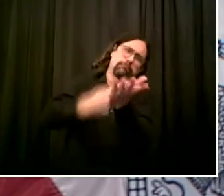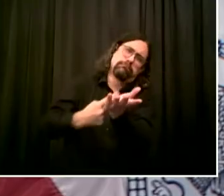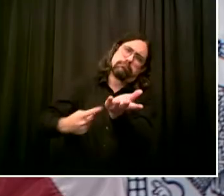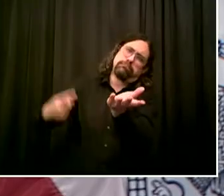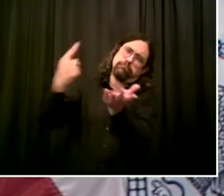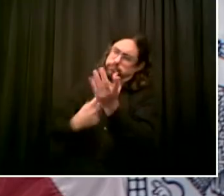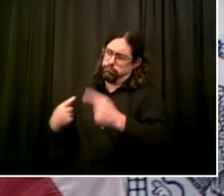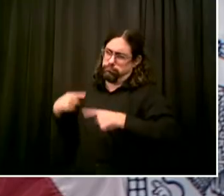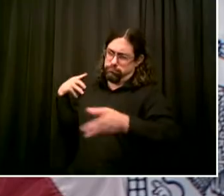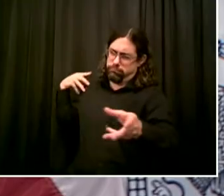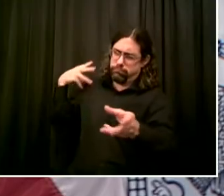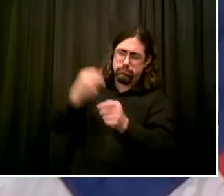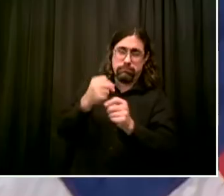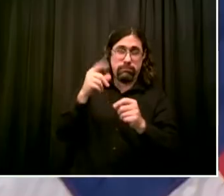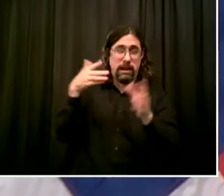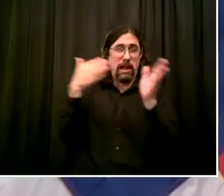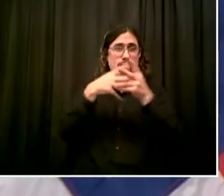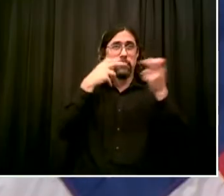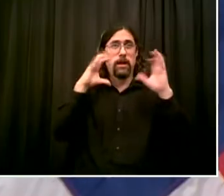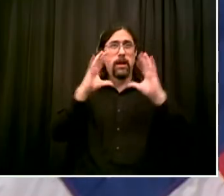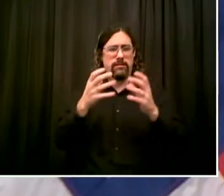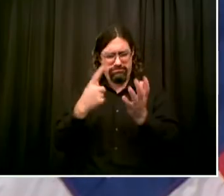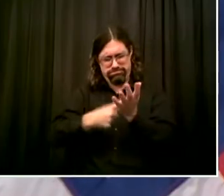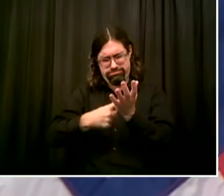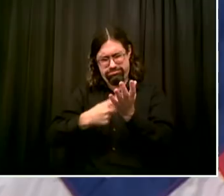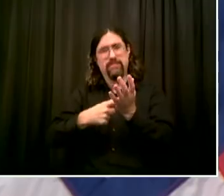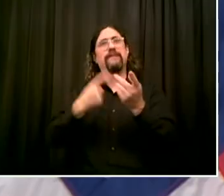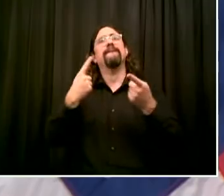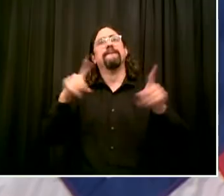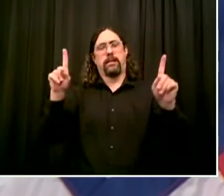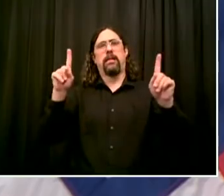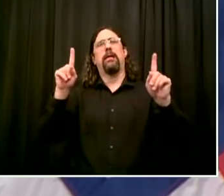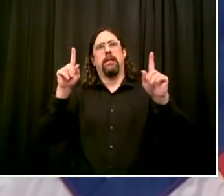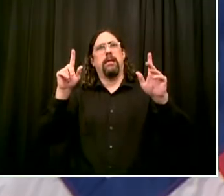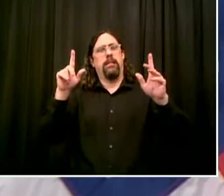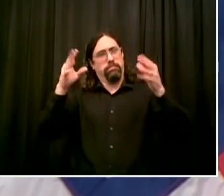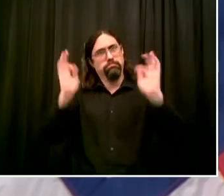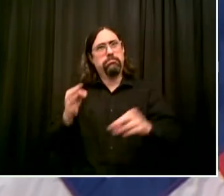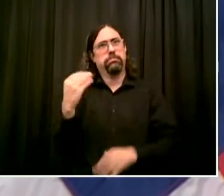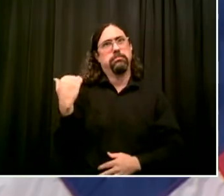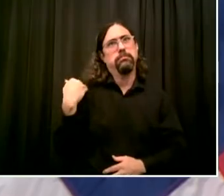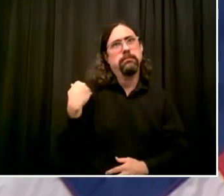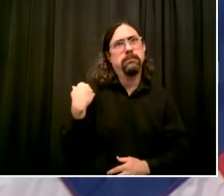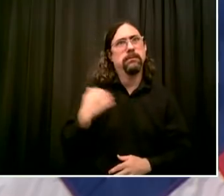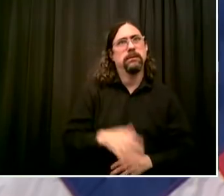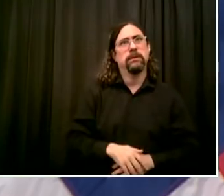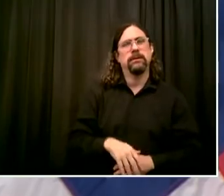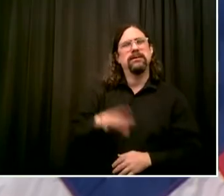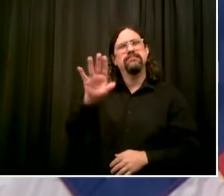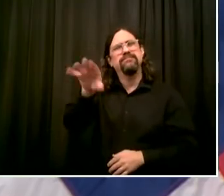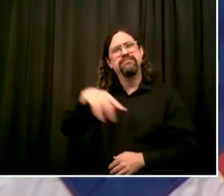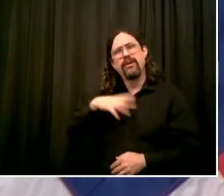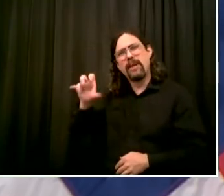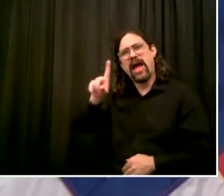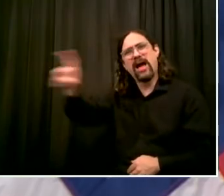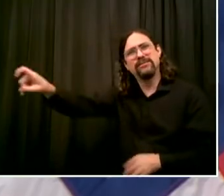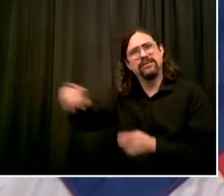UNDERSTAND A LITTLE MORE OF THE CONTEXT OF WHAT YOU THOUGHT COLDU BE ACHIEVED GOING FORWARD WITH A